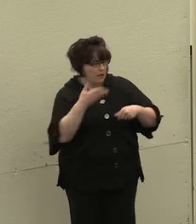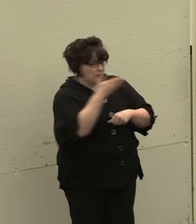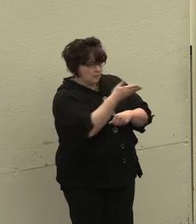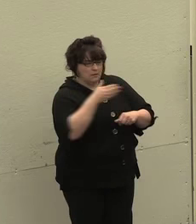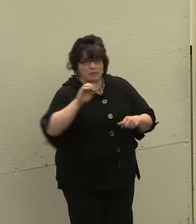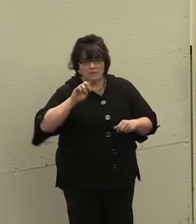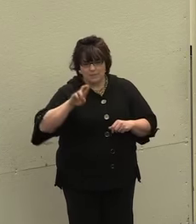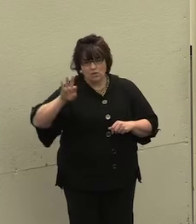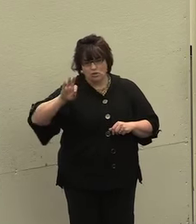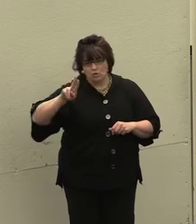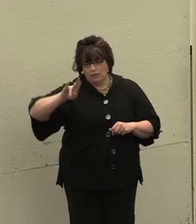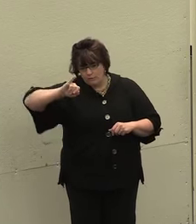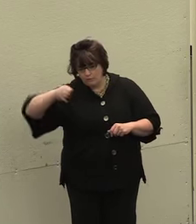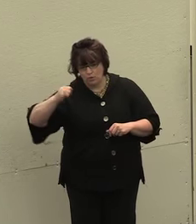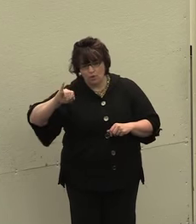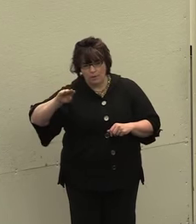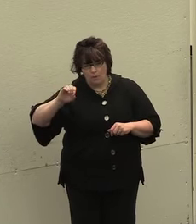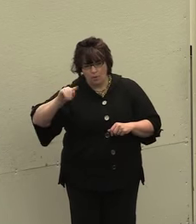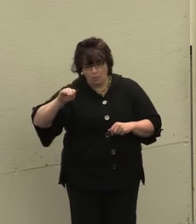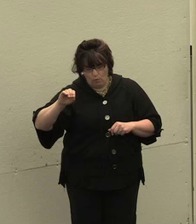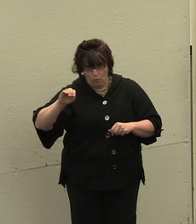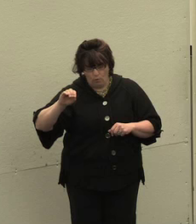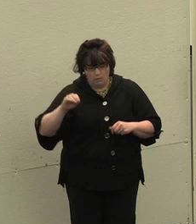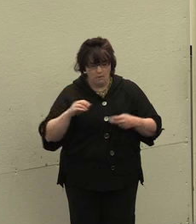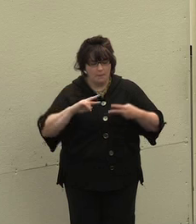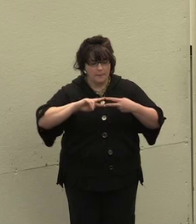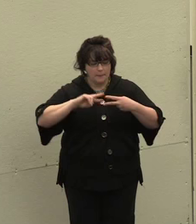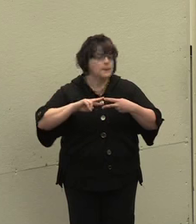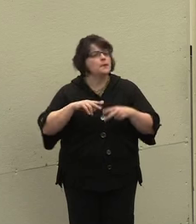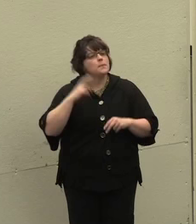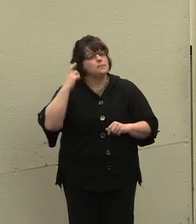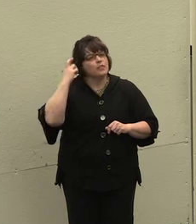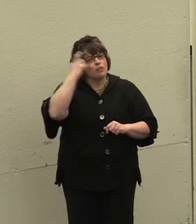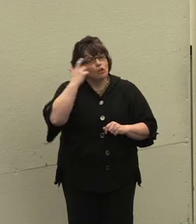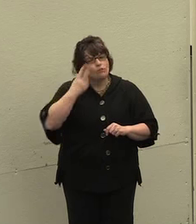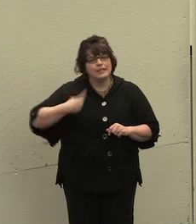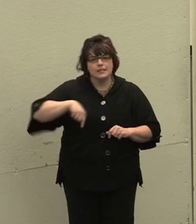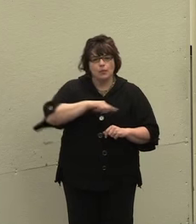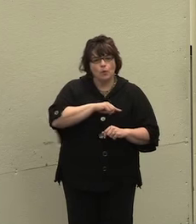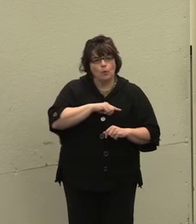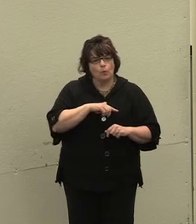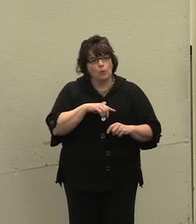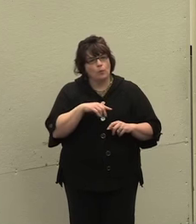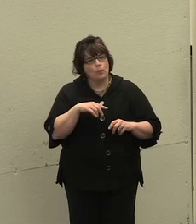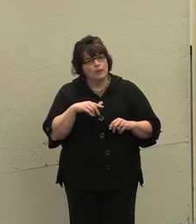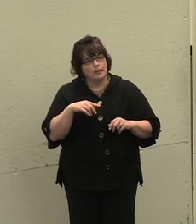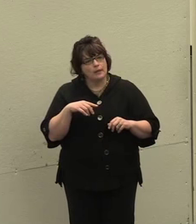I think the reason that we came up